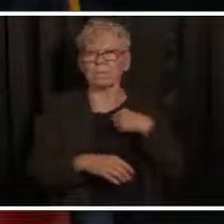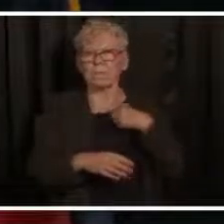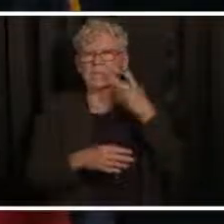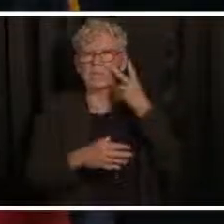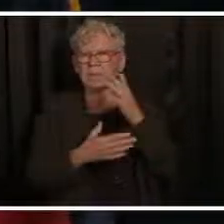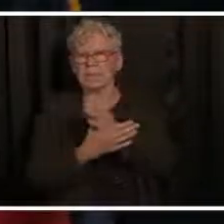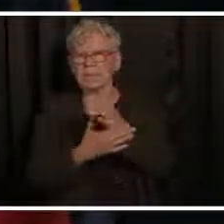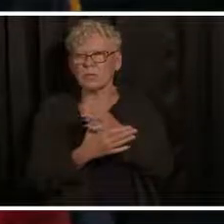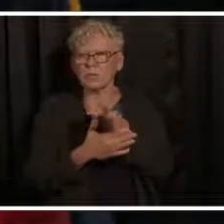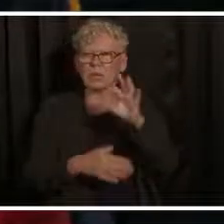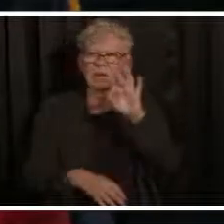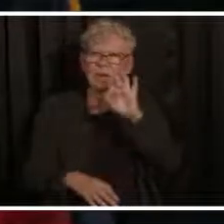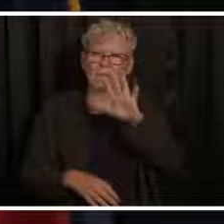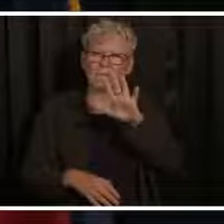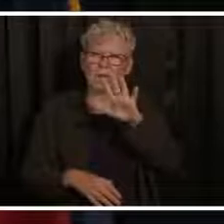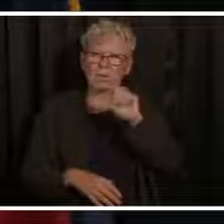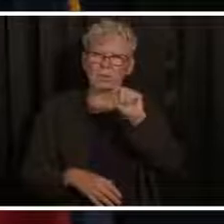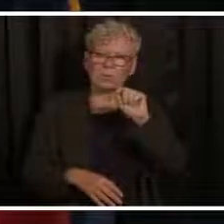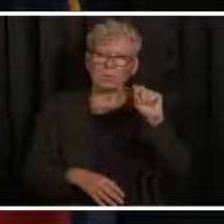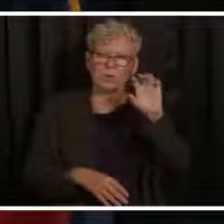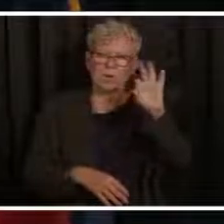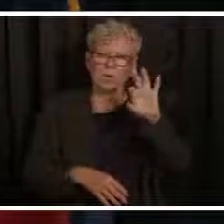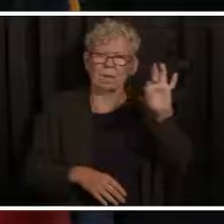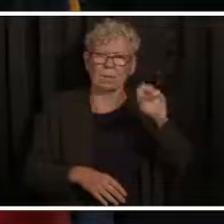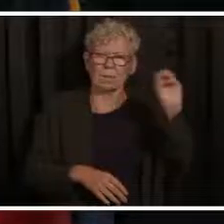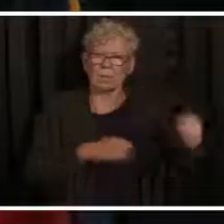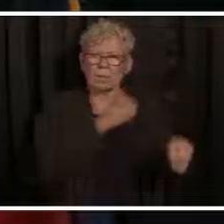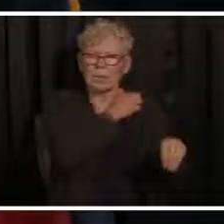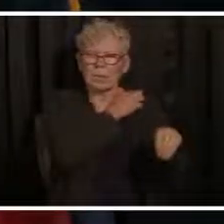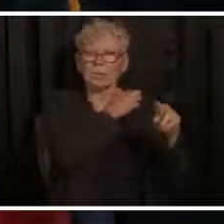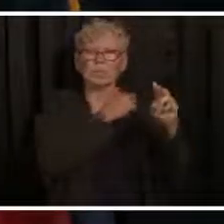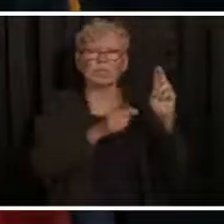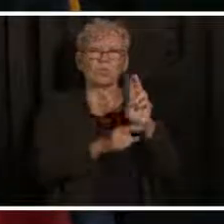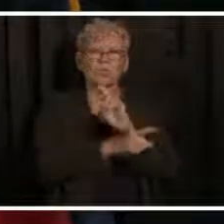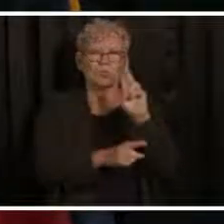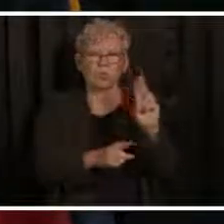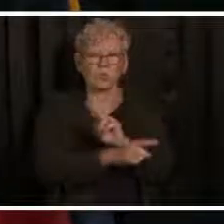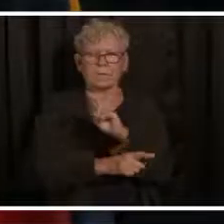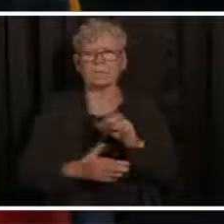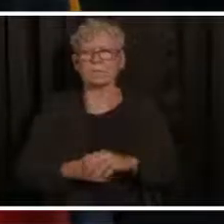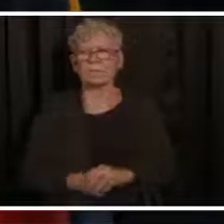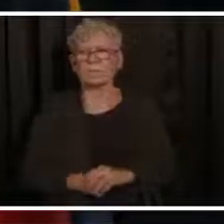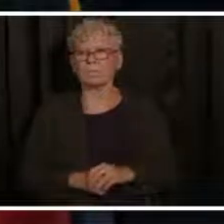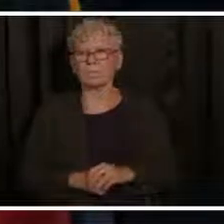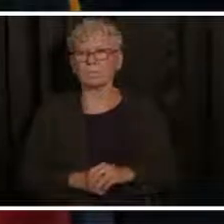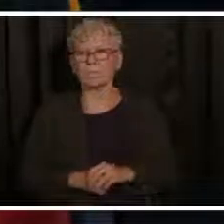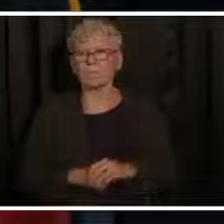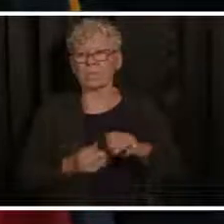uh second dose uptake rate the ones that are not second doses. Uh we want to get out as first doses. Uh there's a couple